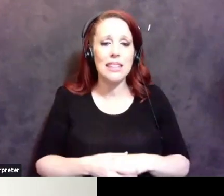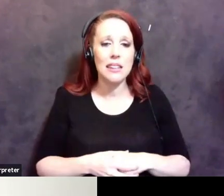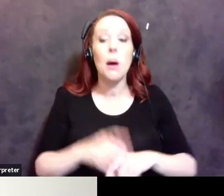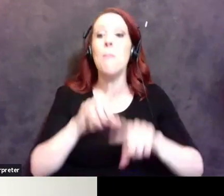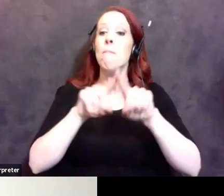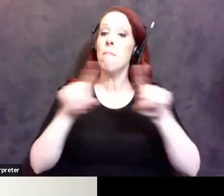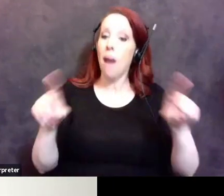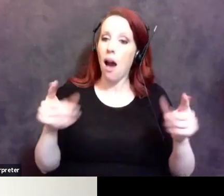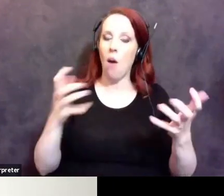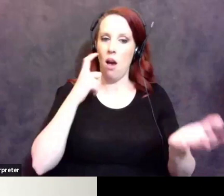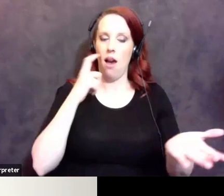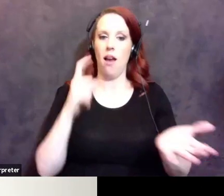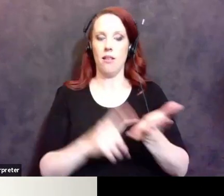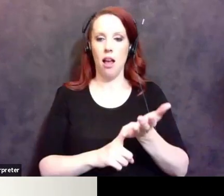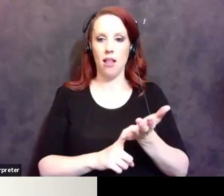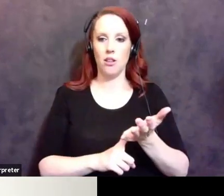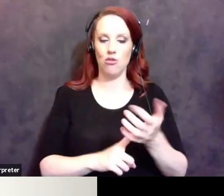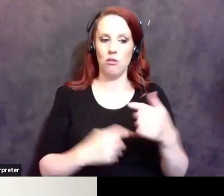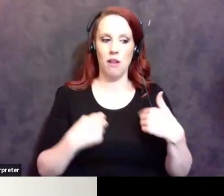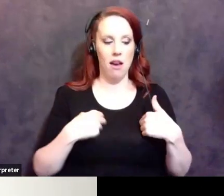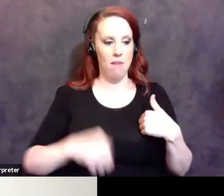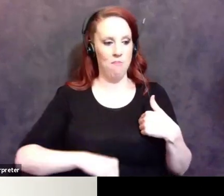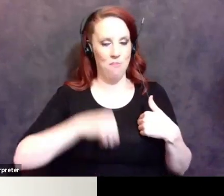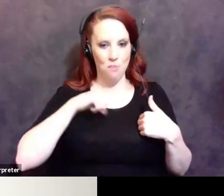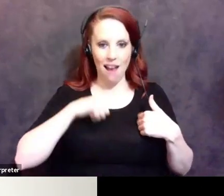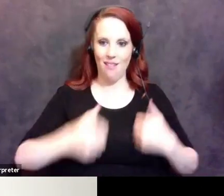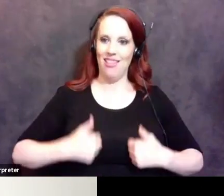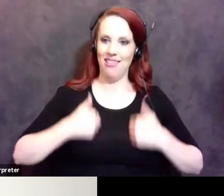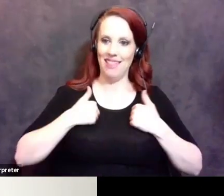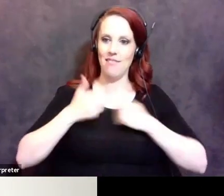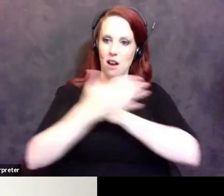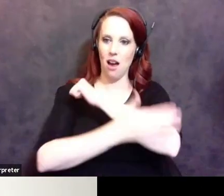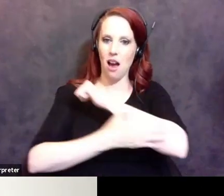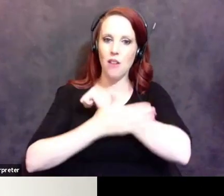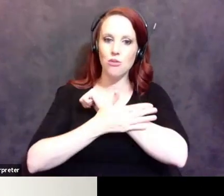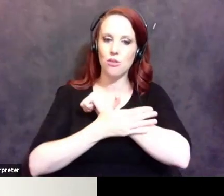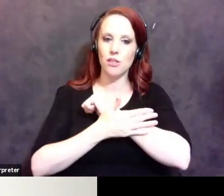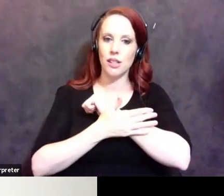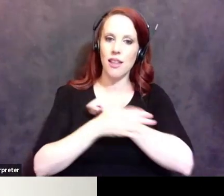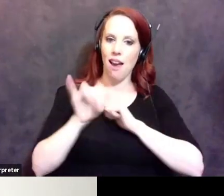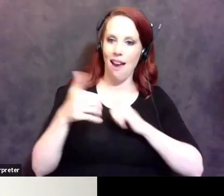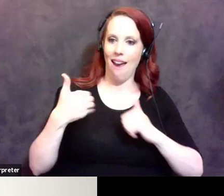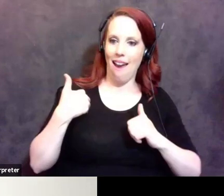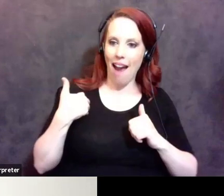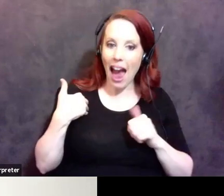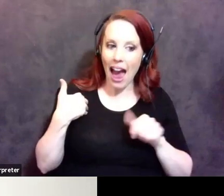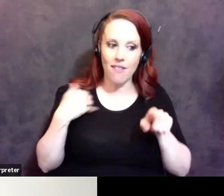I feel really proud to live in a country that at least has that initial piece of legislation